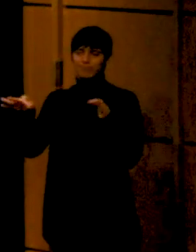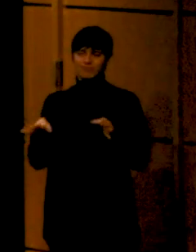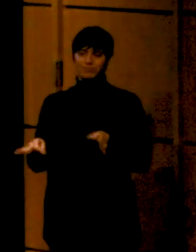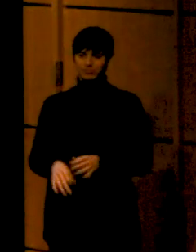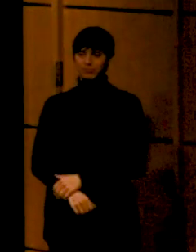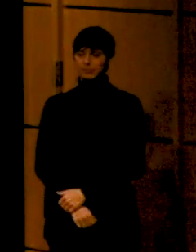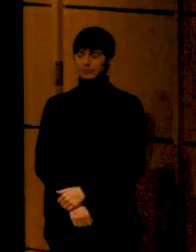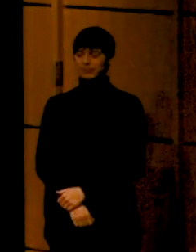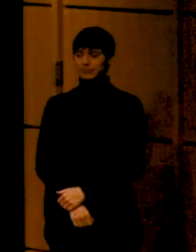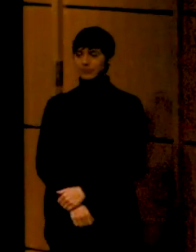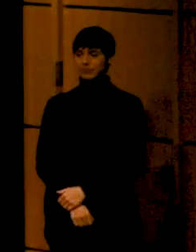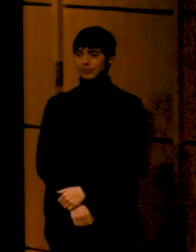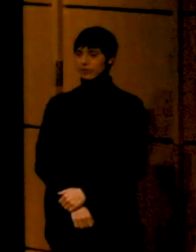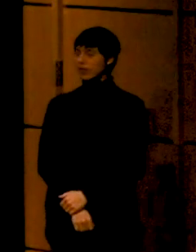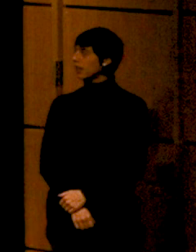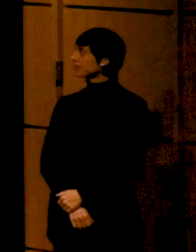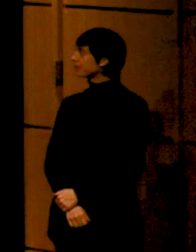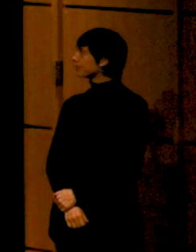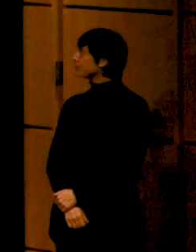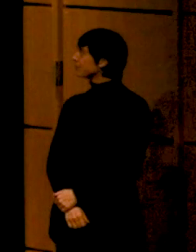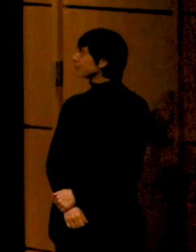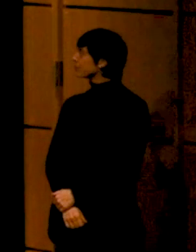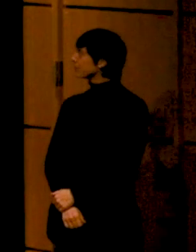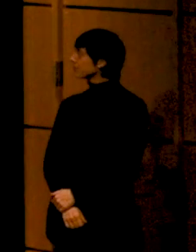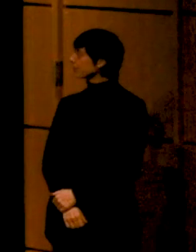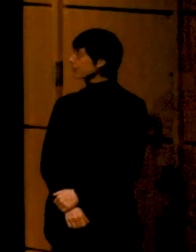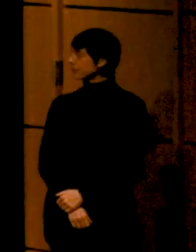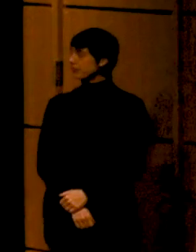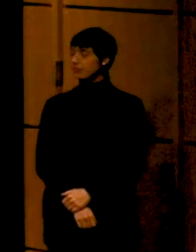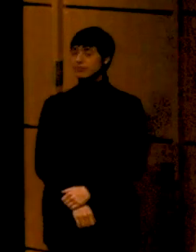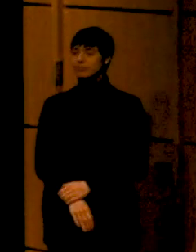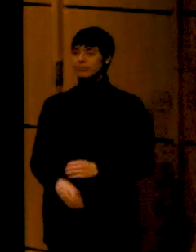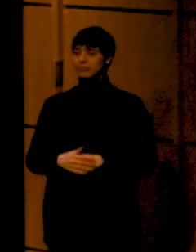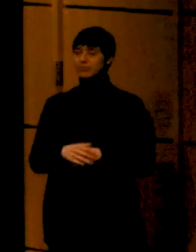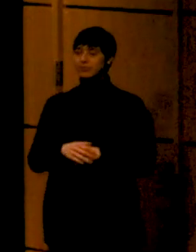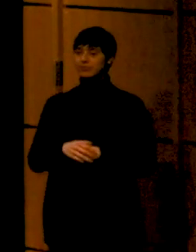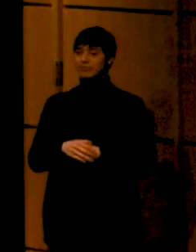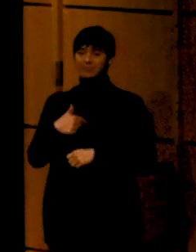I never got a chance to see it like this.